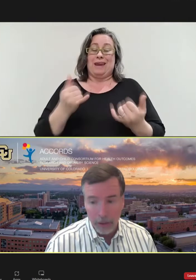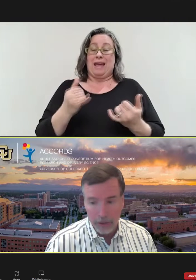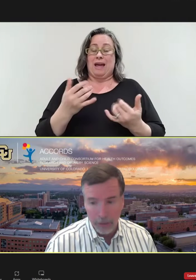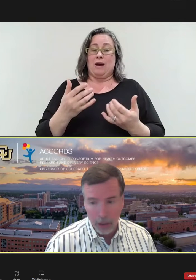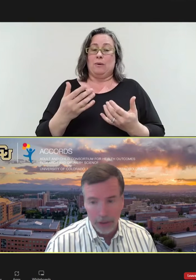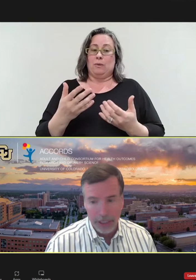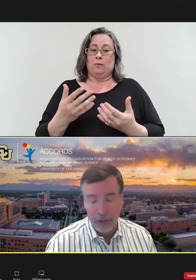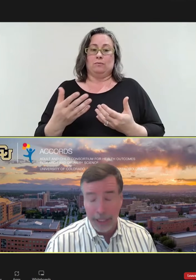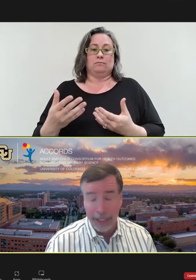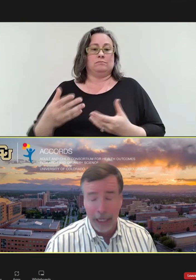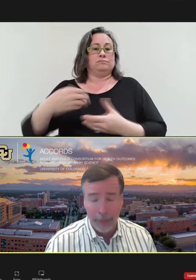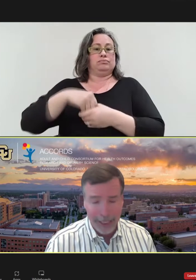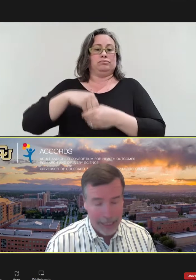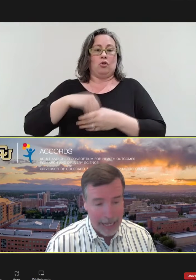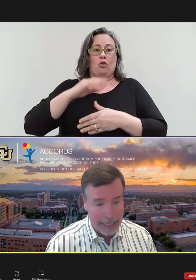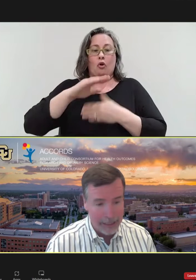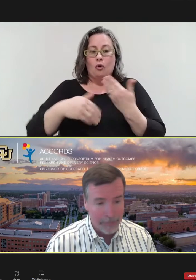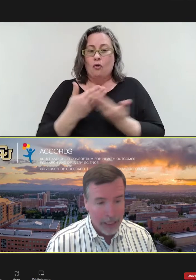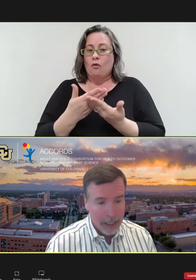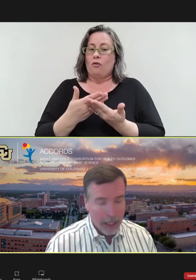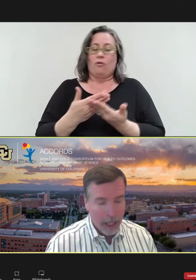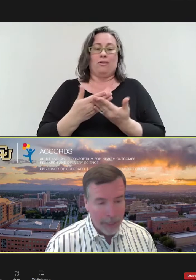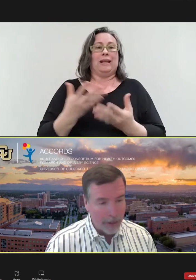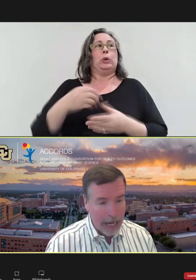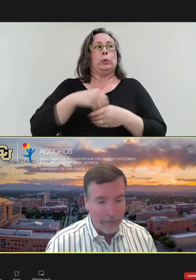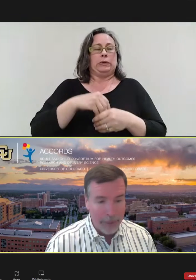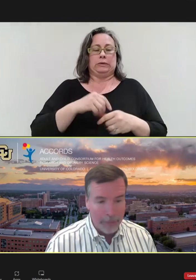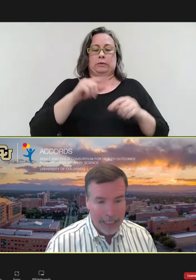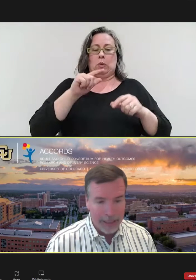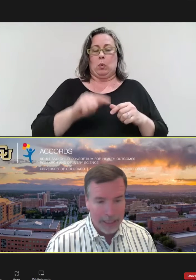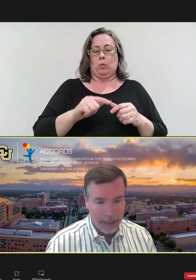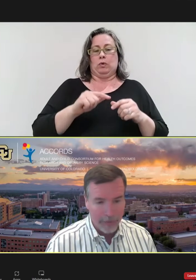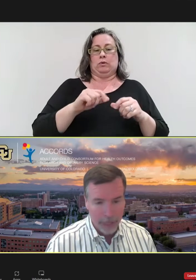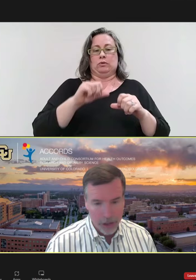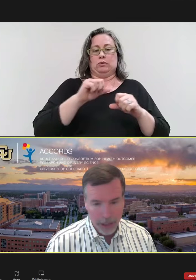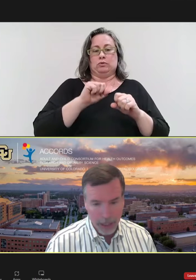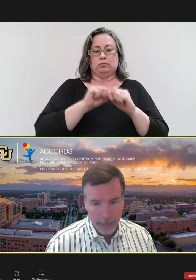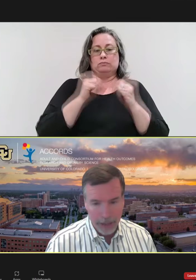from lower socio-economic status. And there have been miss and disinformation campaigns